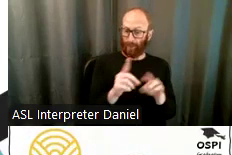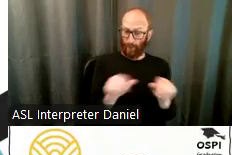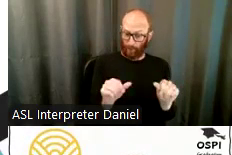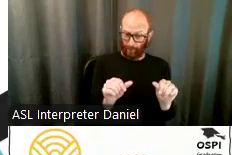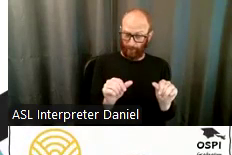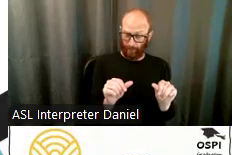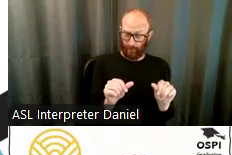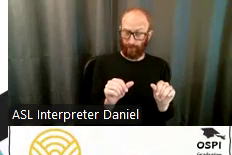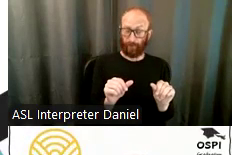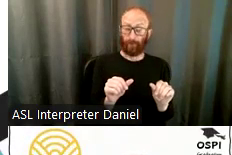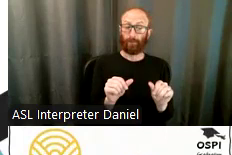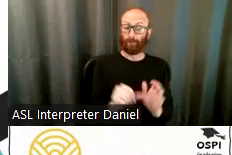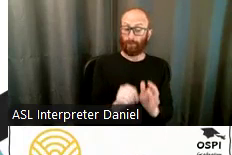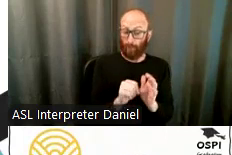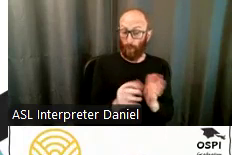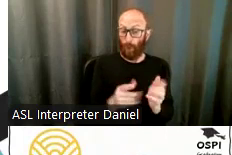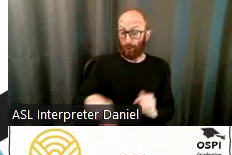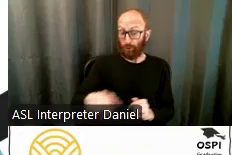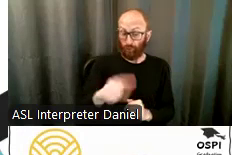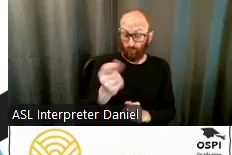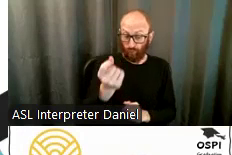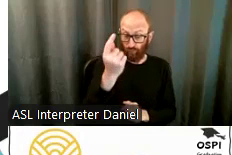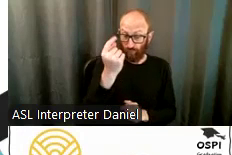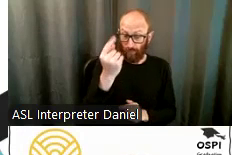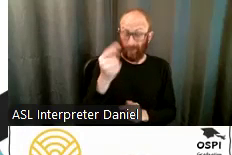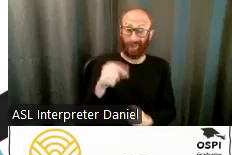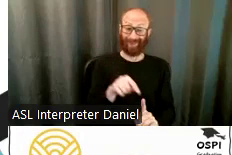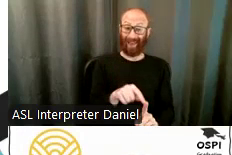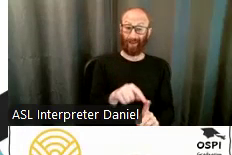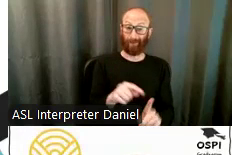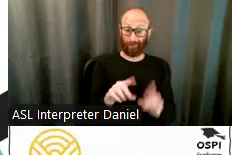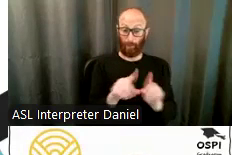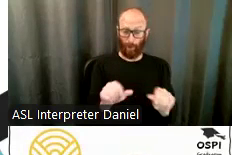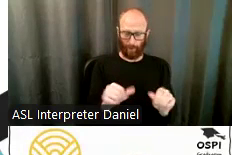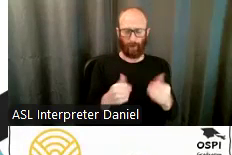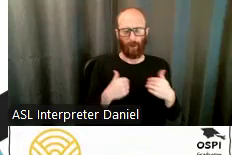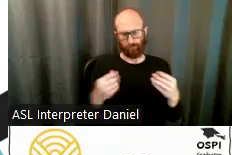today learning about the flexibility that has been built into the systems to support